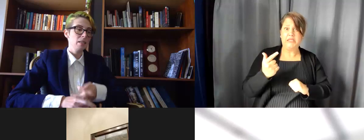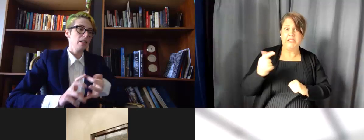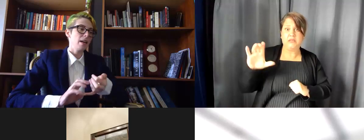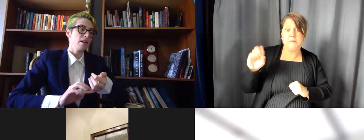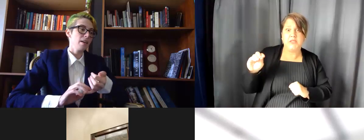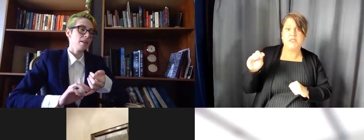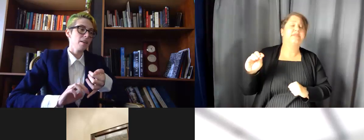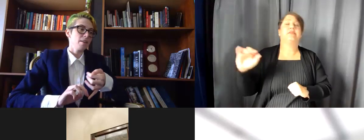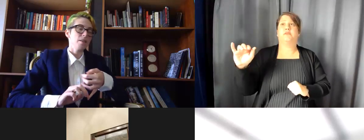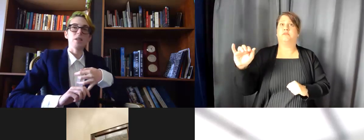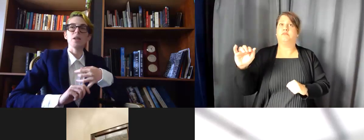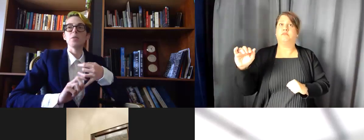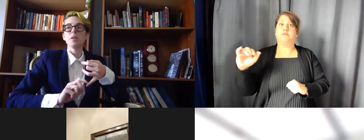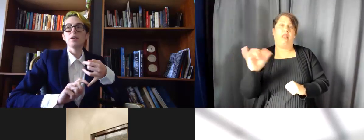Farrah Garland: like you know.